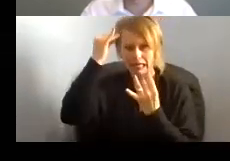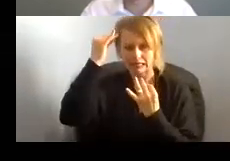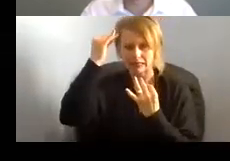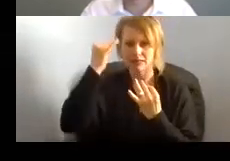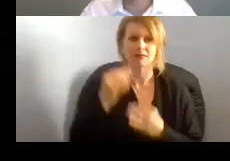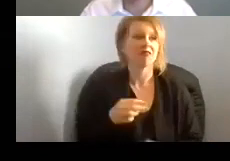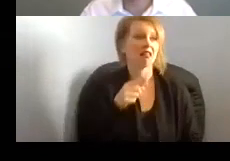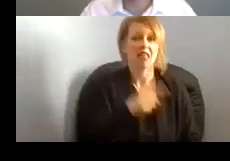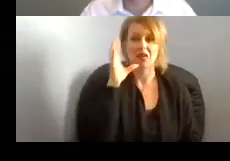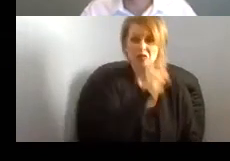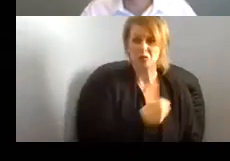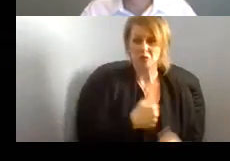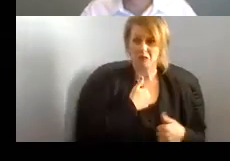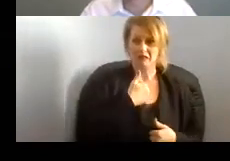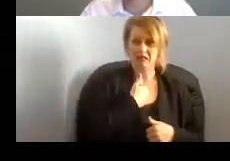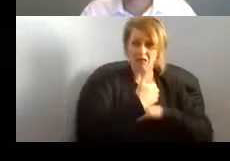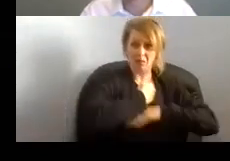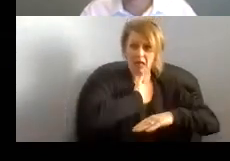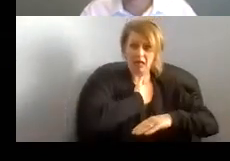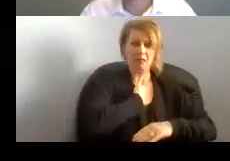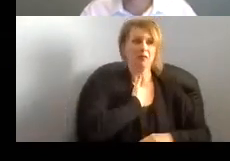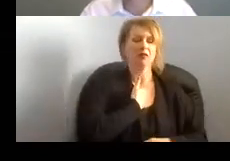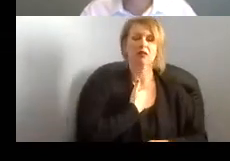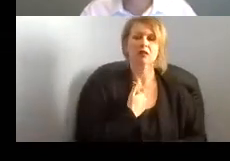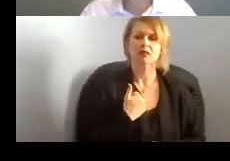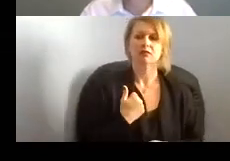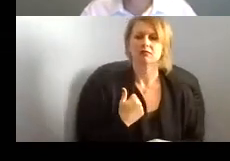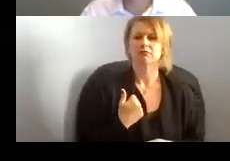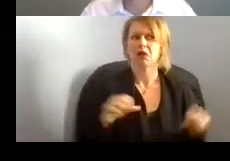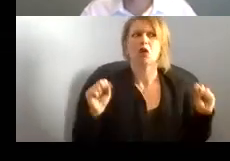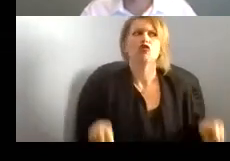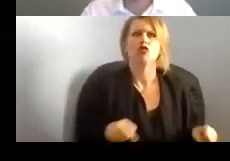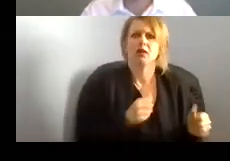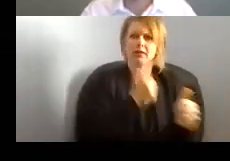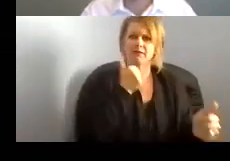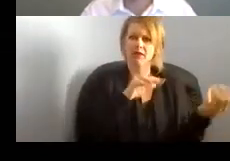they did, did not do, or should have done, that would have, in some way, prevented the death of someone close to them.